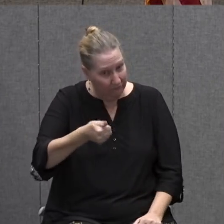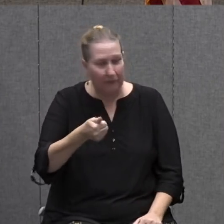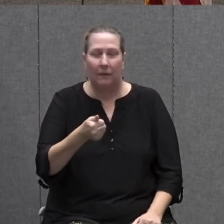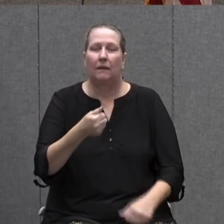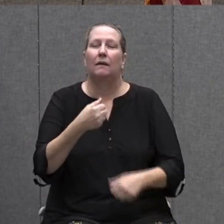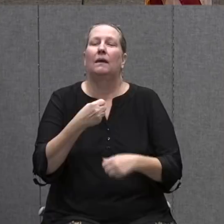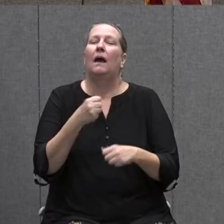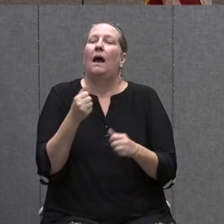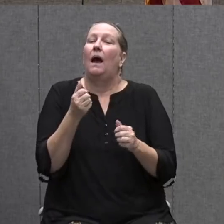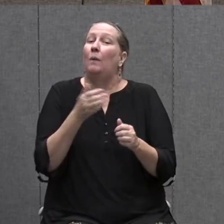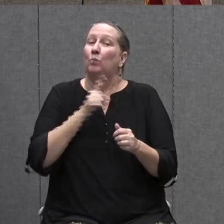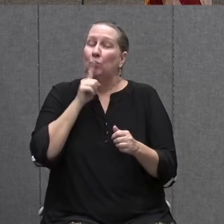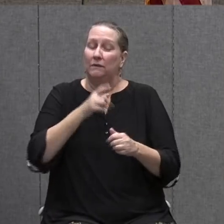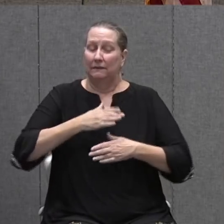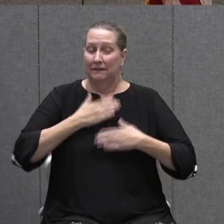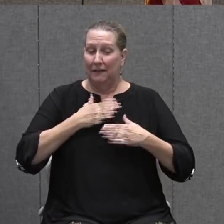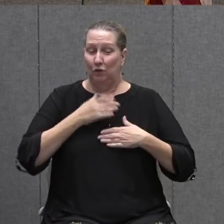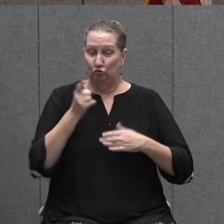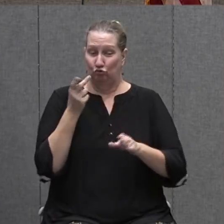and until next time have a great day.